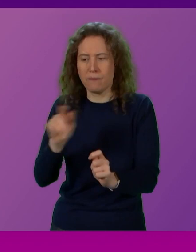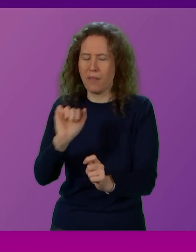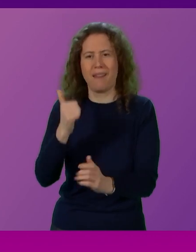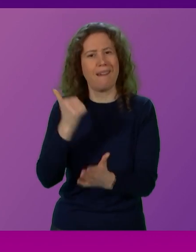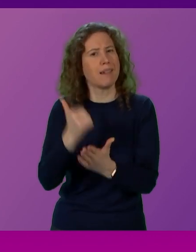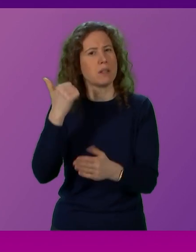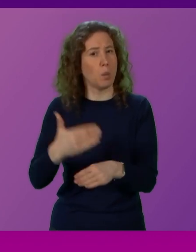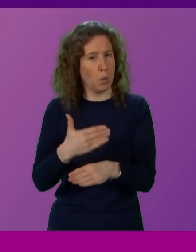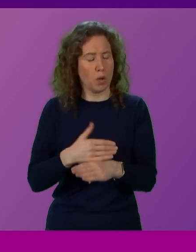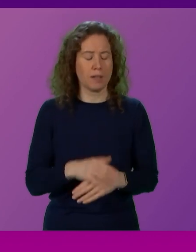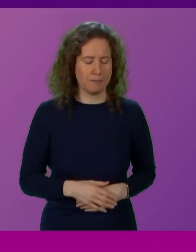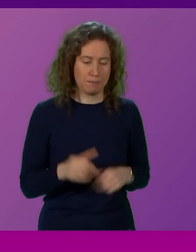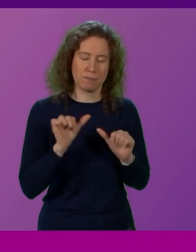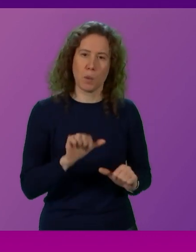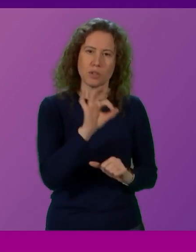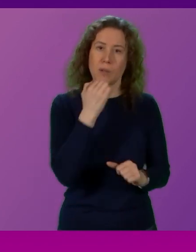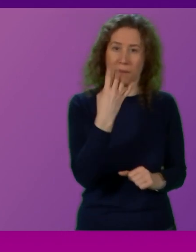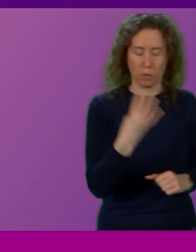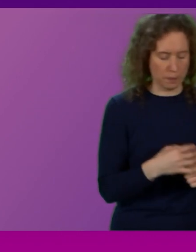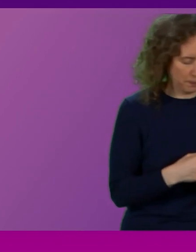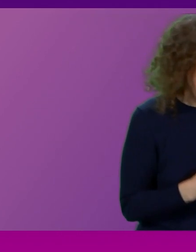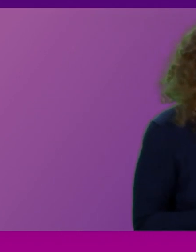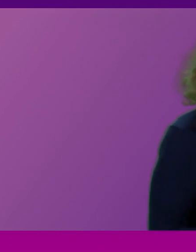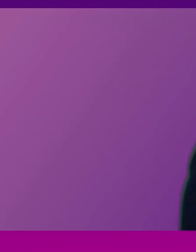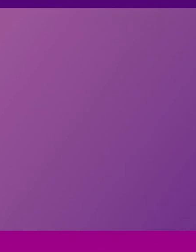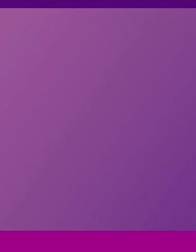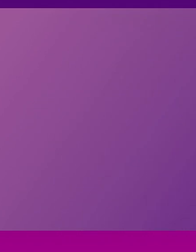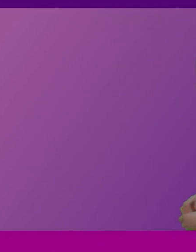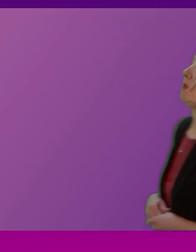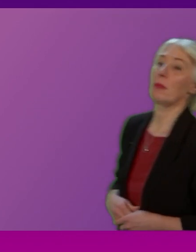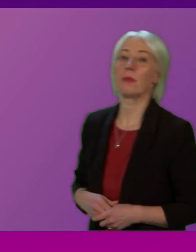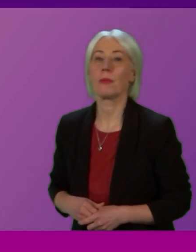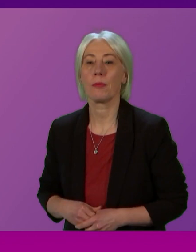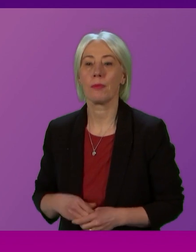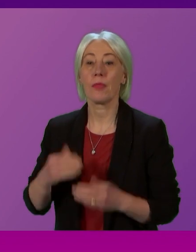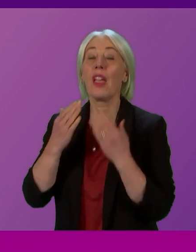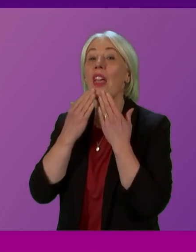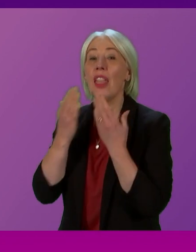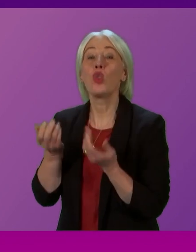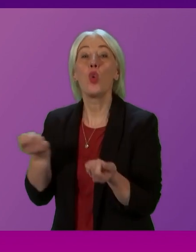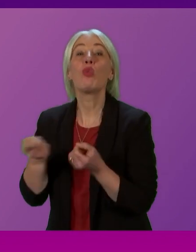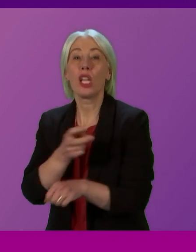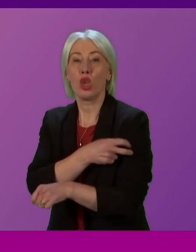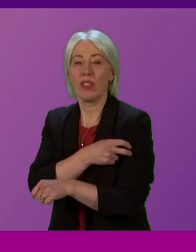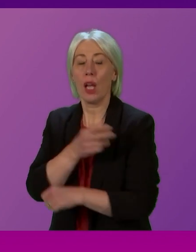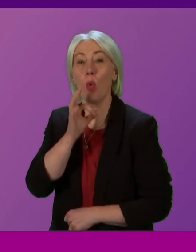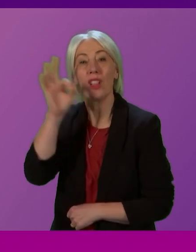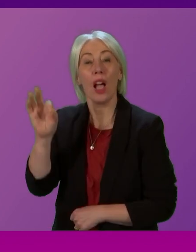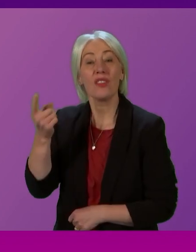To ask the First Minister what discussions the